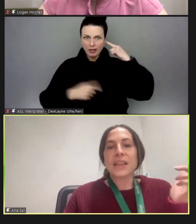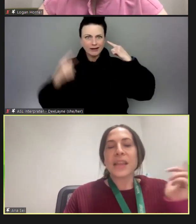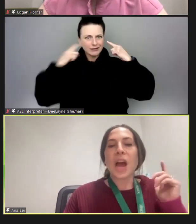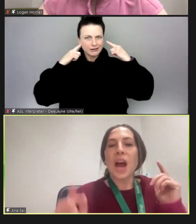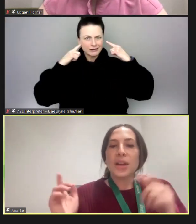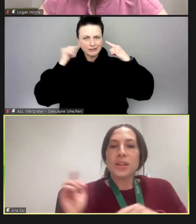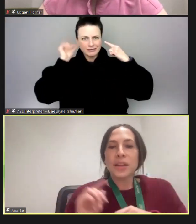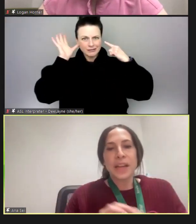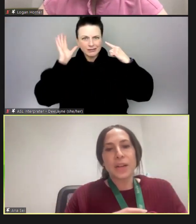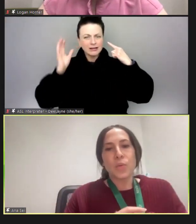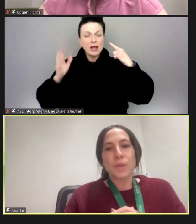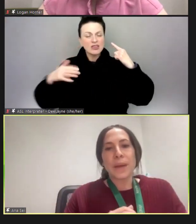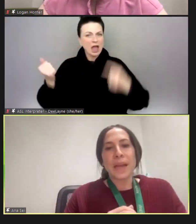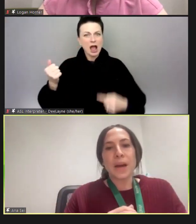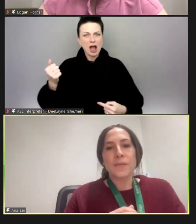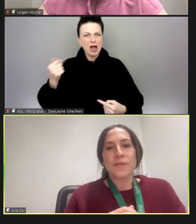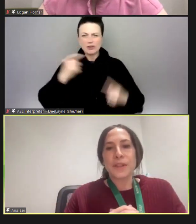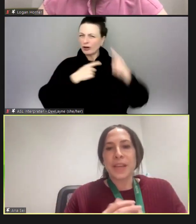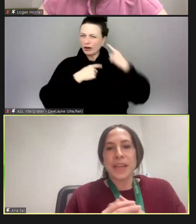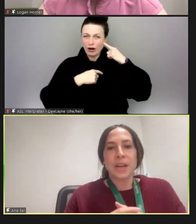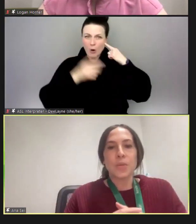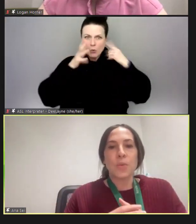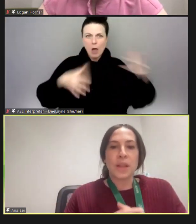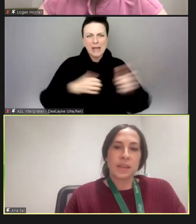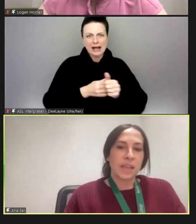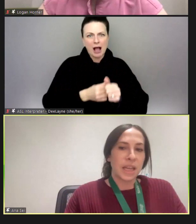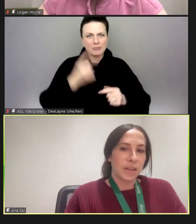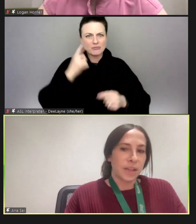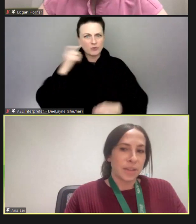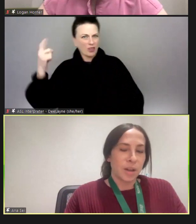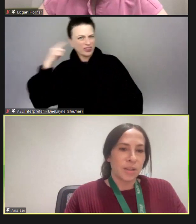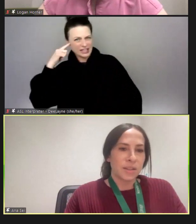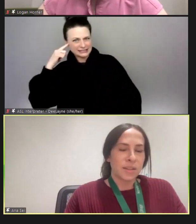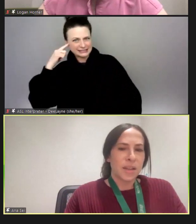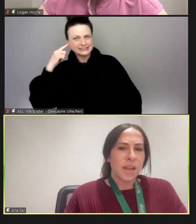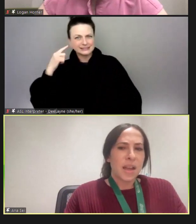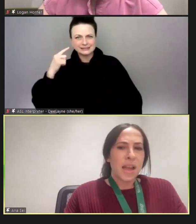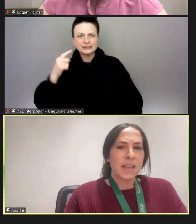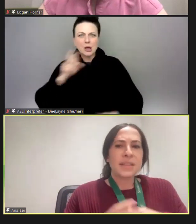the other ear will make up for the ear